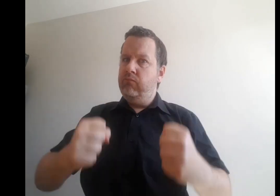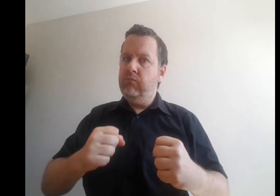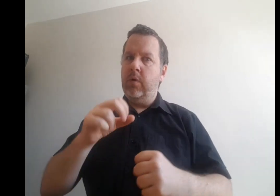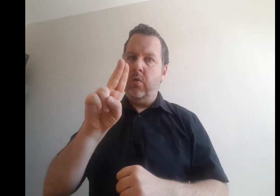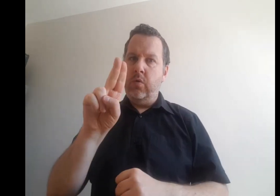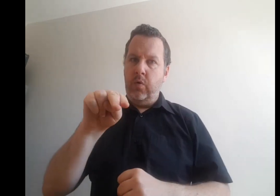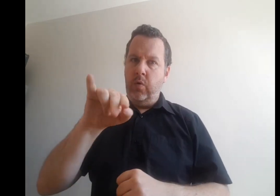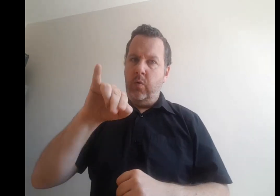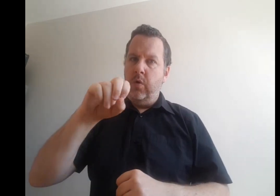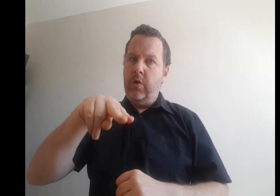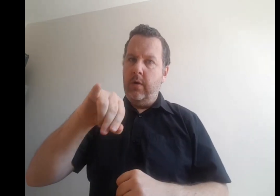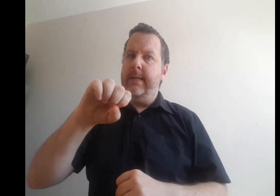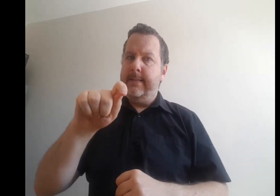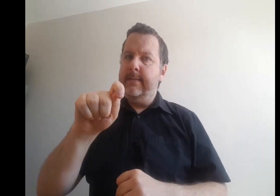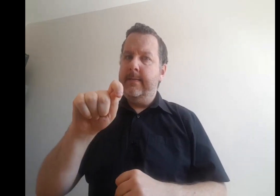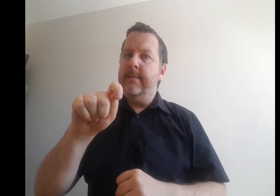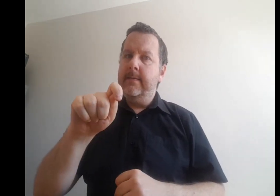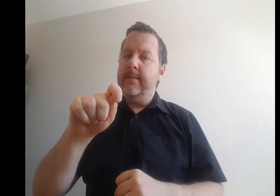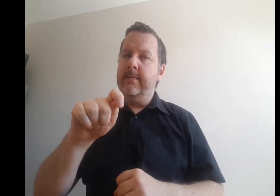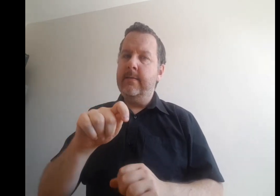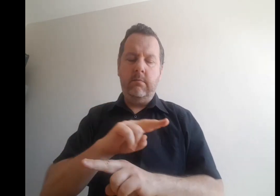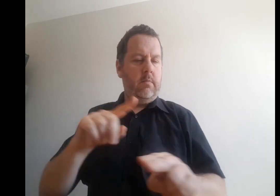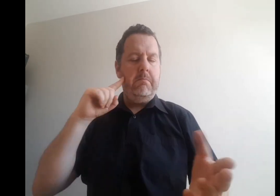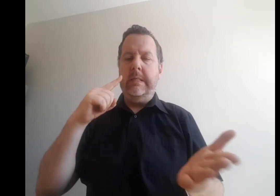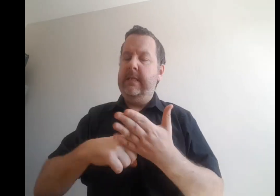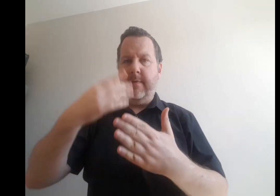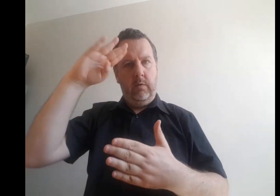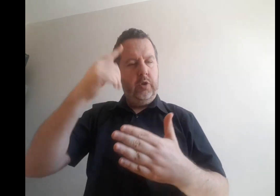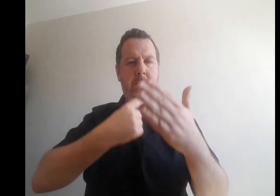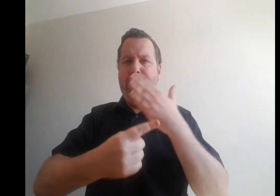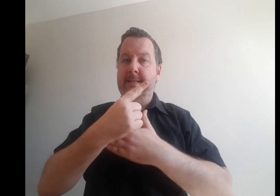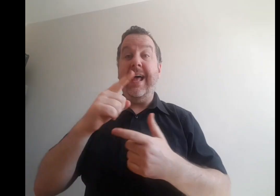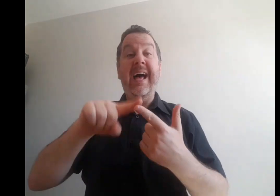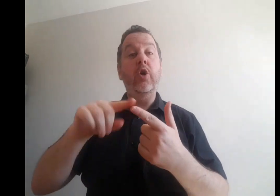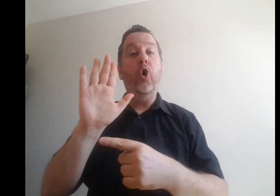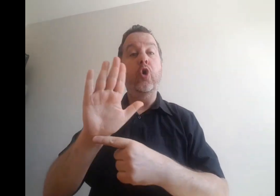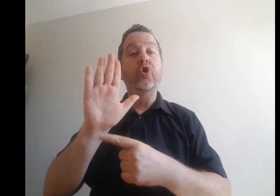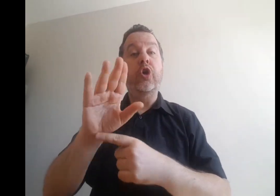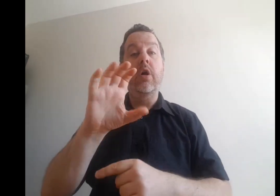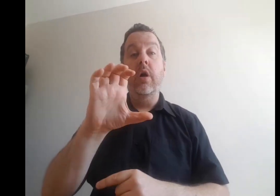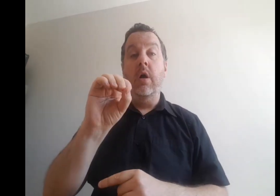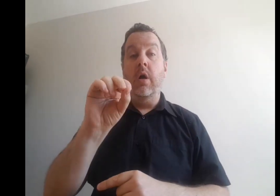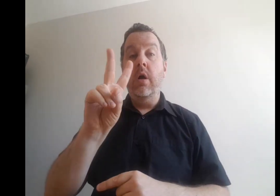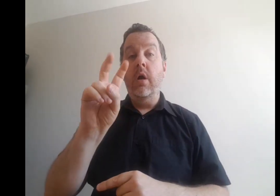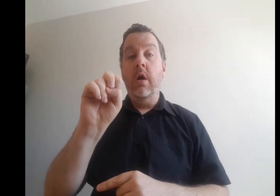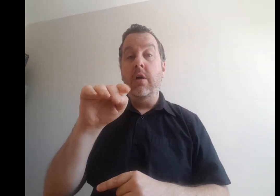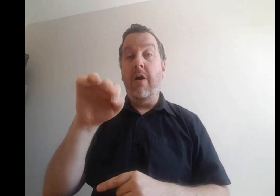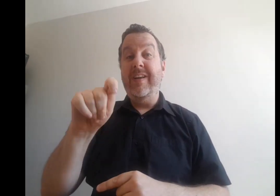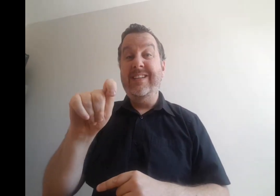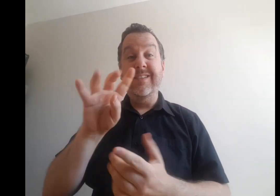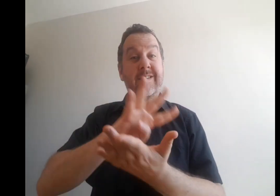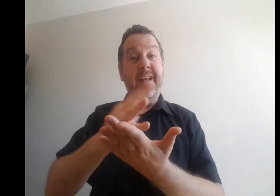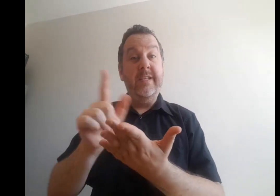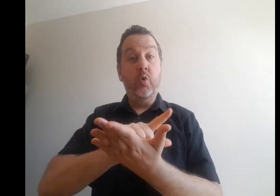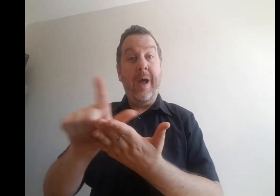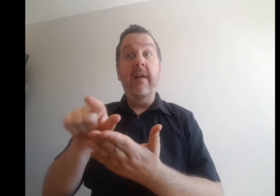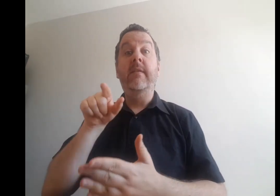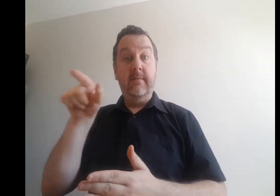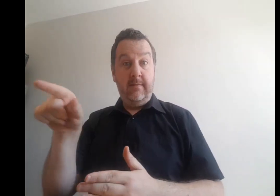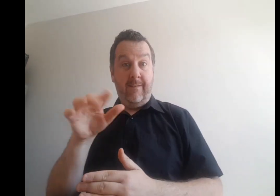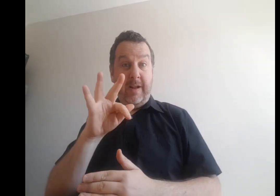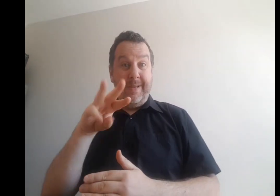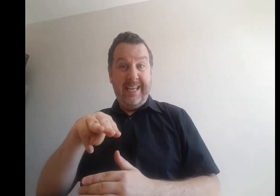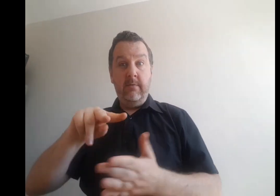He facilitated the signing of the Ulster Covenant in 1912 within the Belfast Mission Hall building,